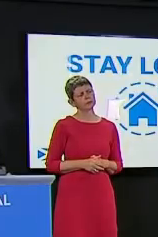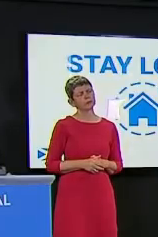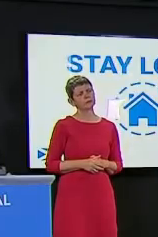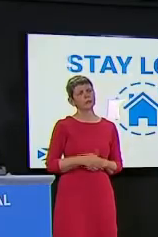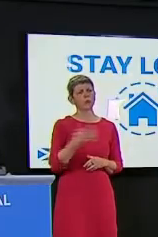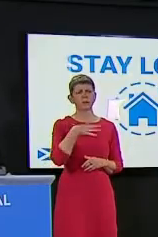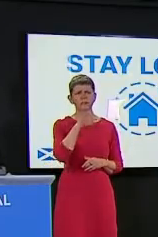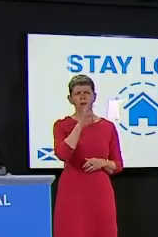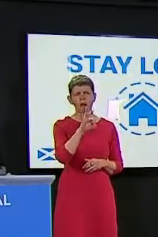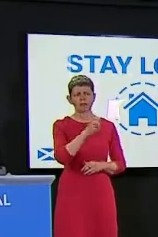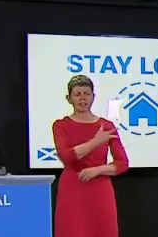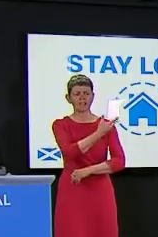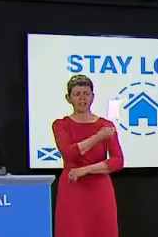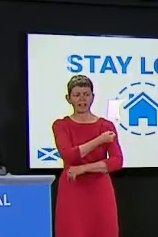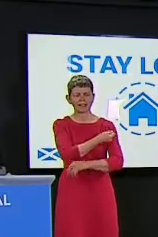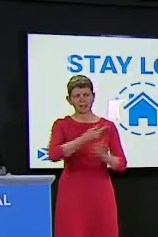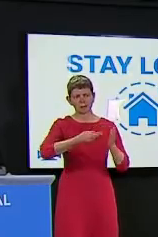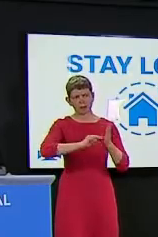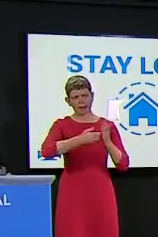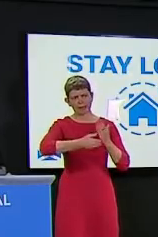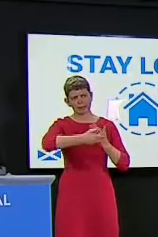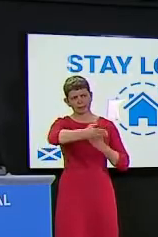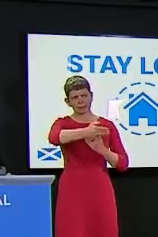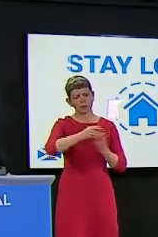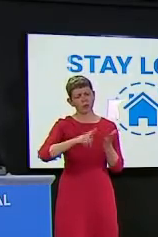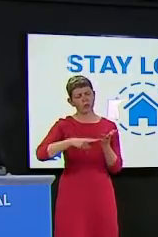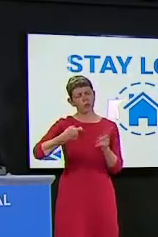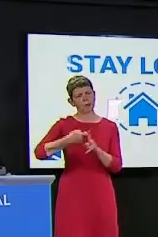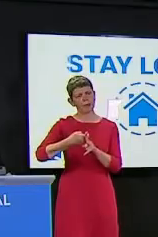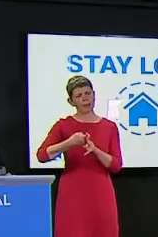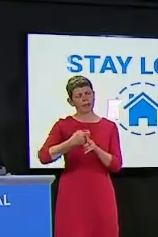and the uk government said this morning that or yesterday evening that um